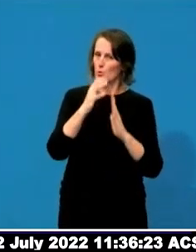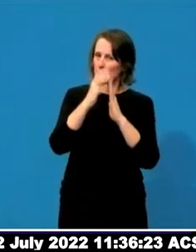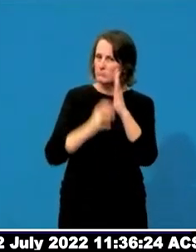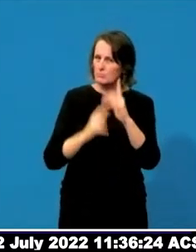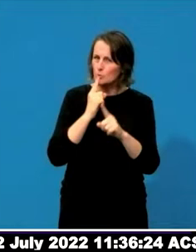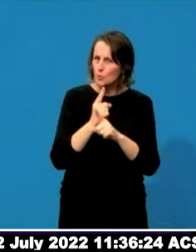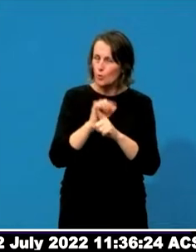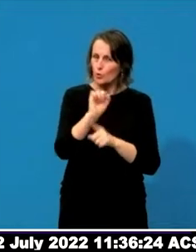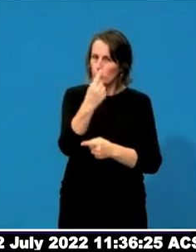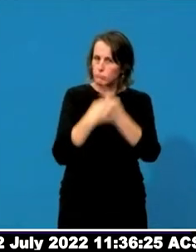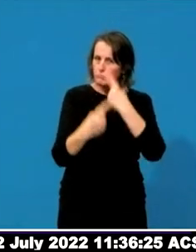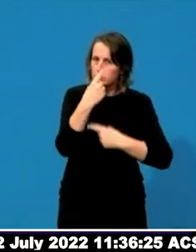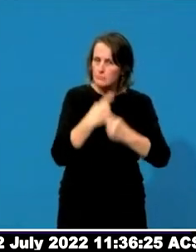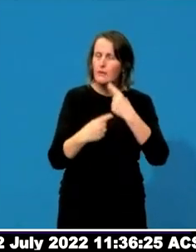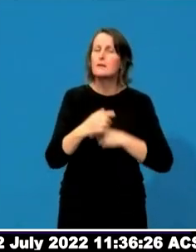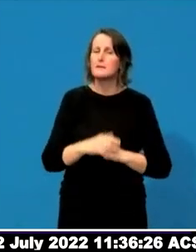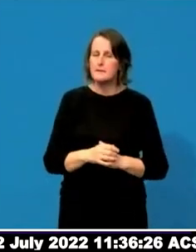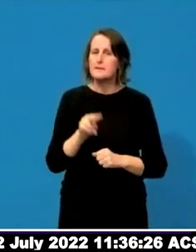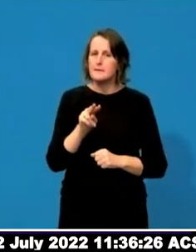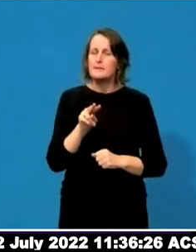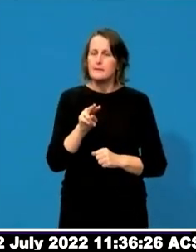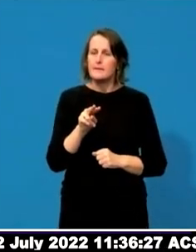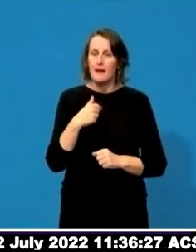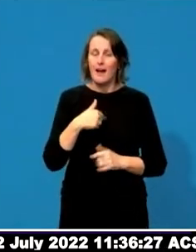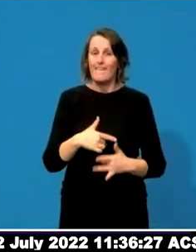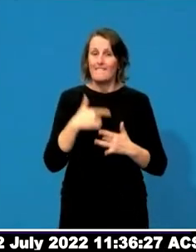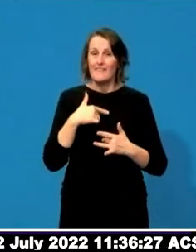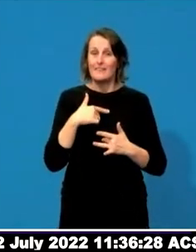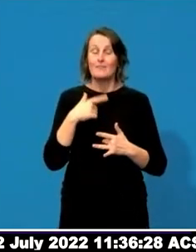one of the major consequences of that decision